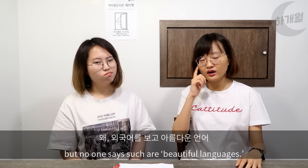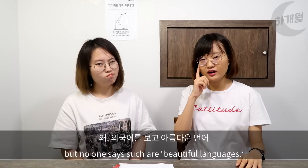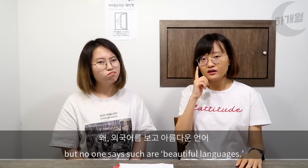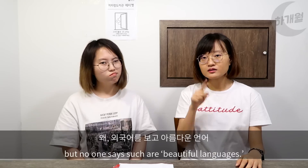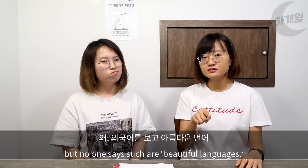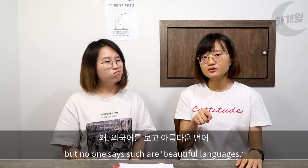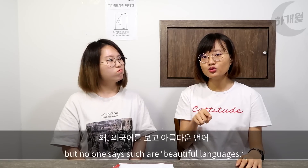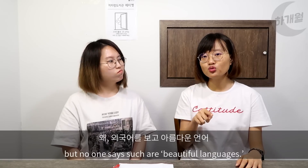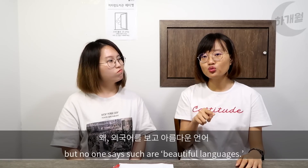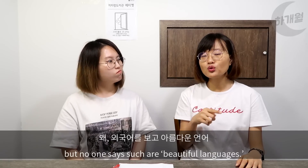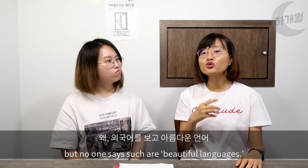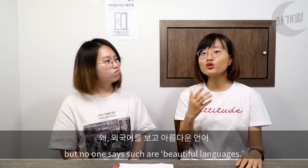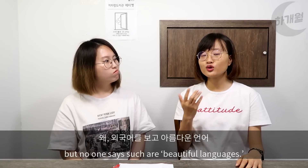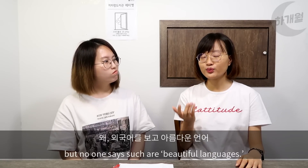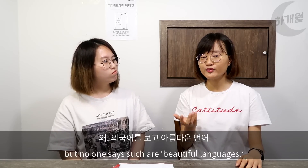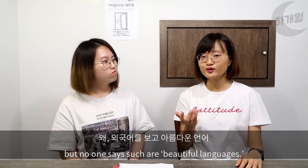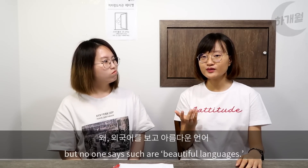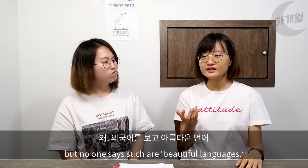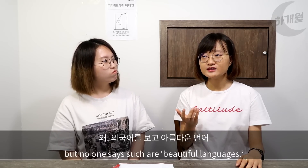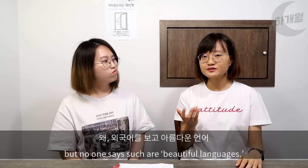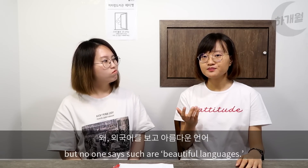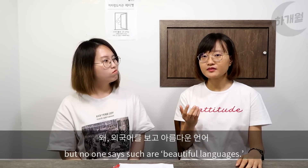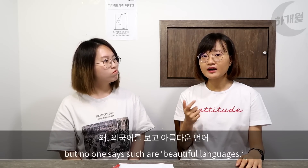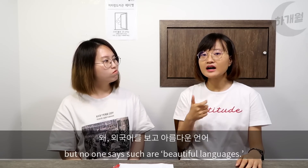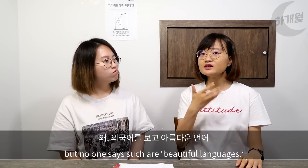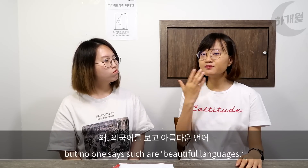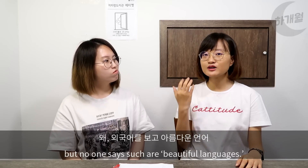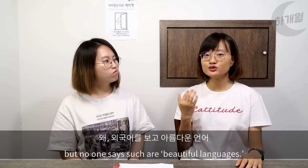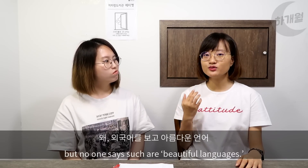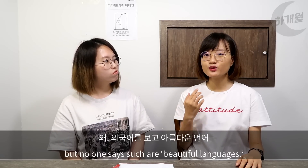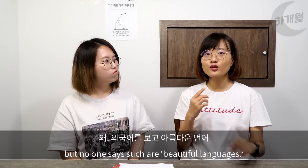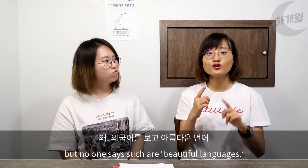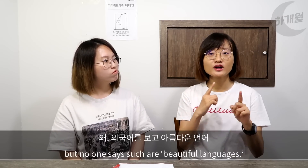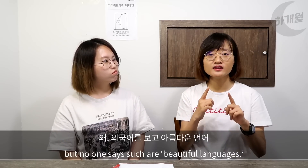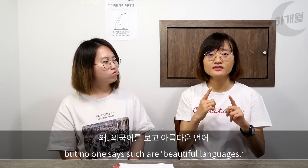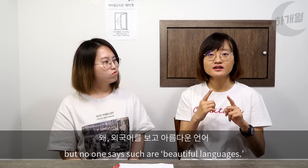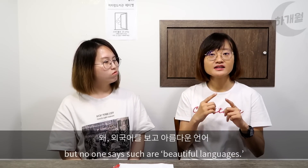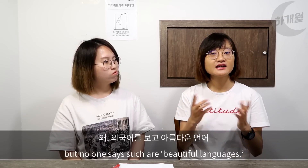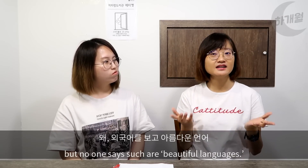but no one says such are ‘beautiful languages.’